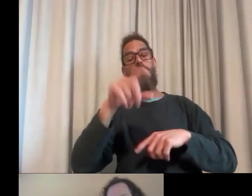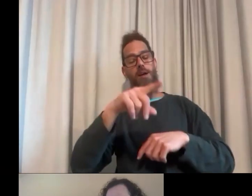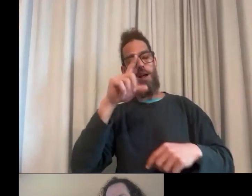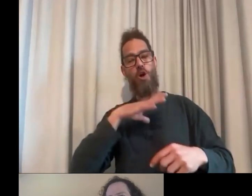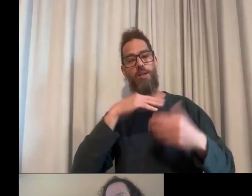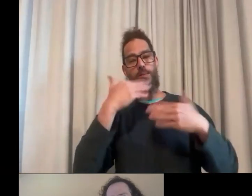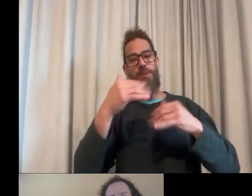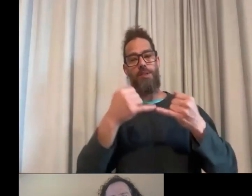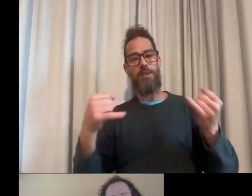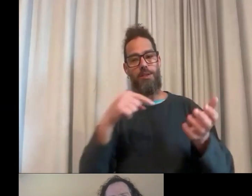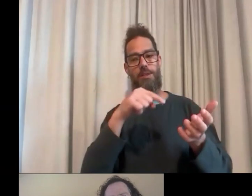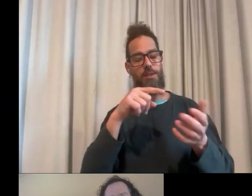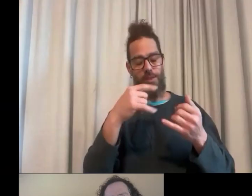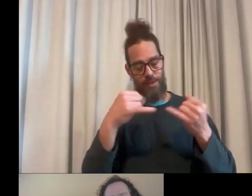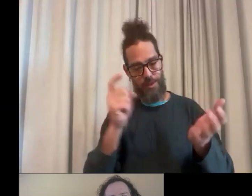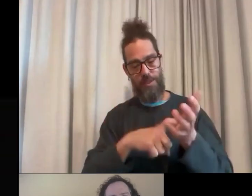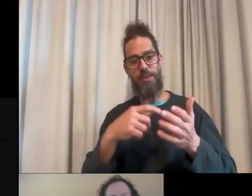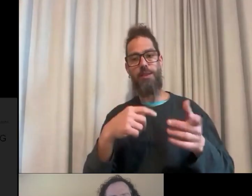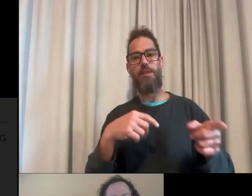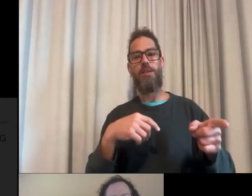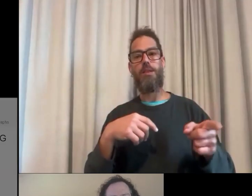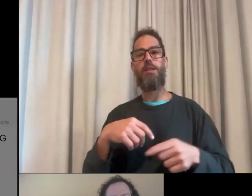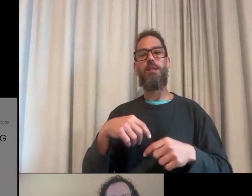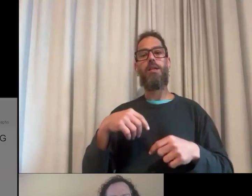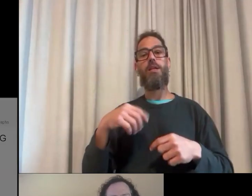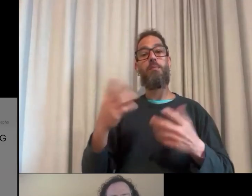then that's the only place where that could come up.